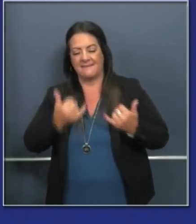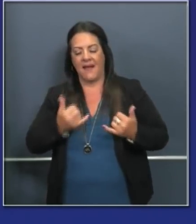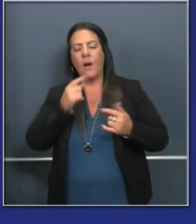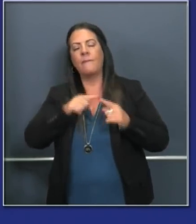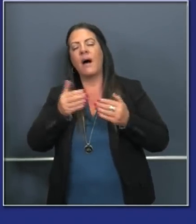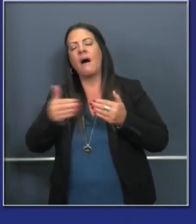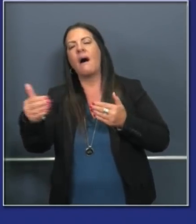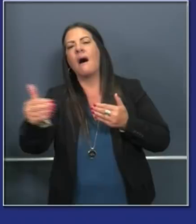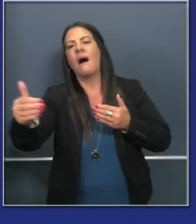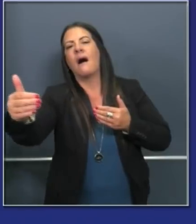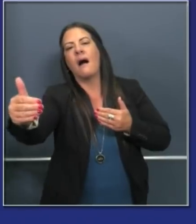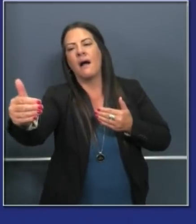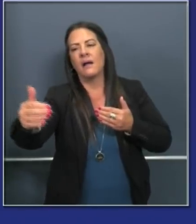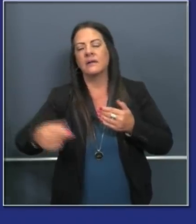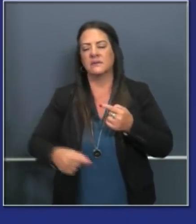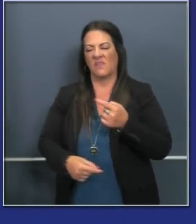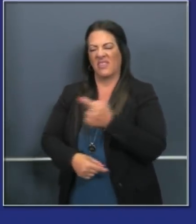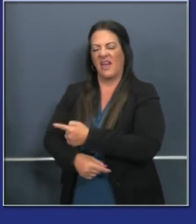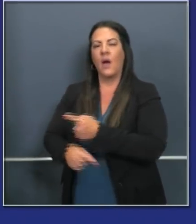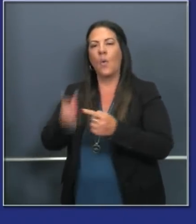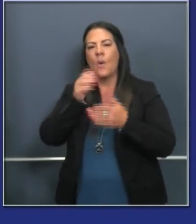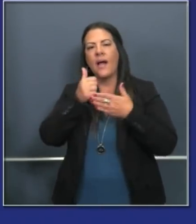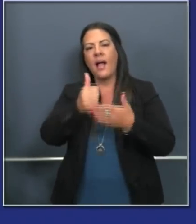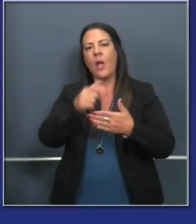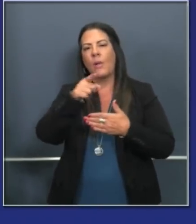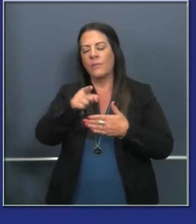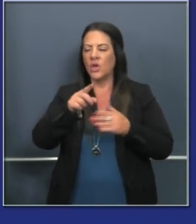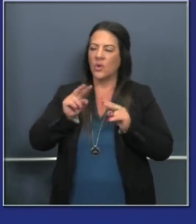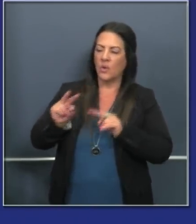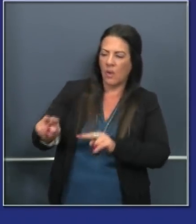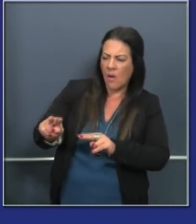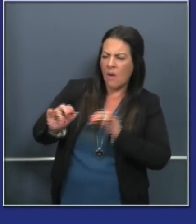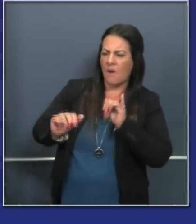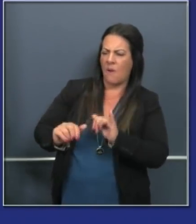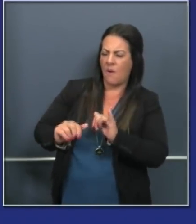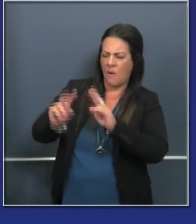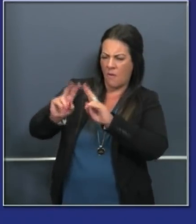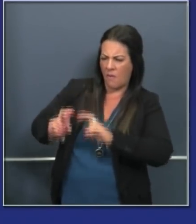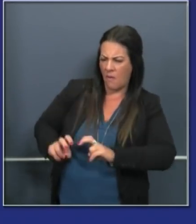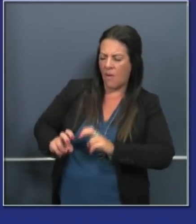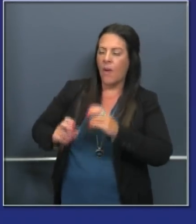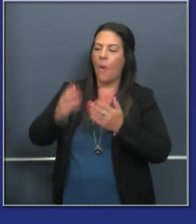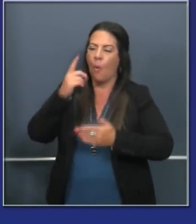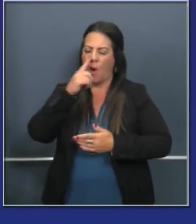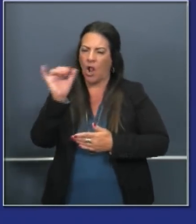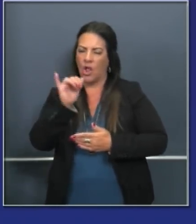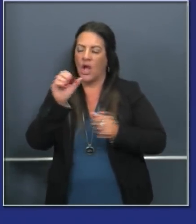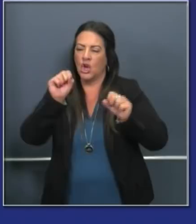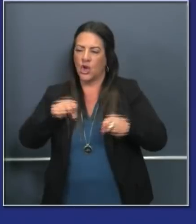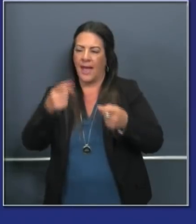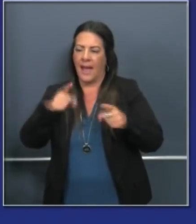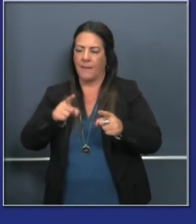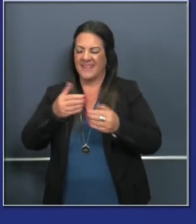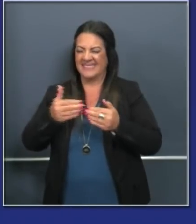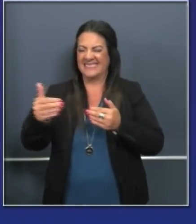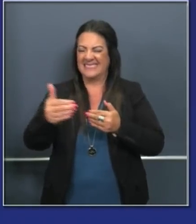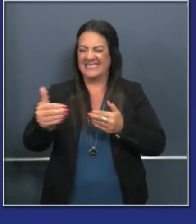IS LIKE YOUR 10 DAY FORECAST. THIS TAKES YOUR CURRENT INFORMATION. YOUR CURRENT